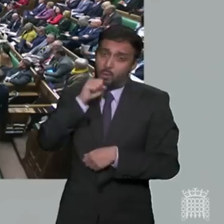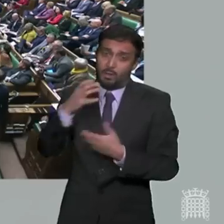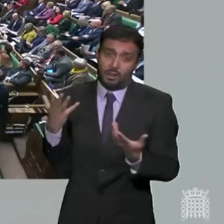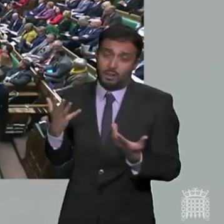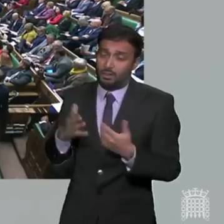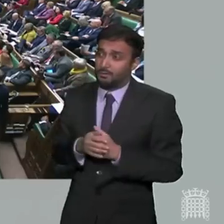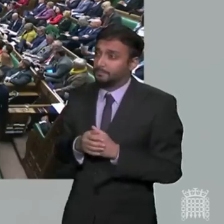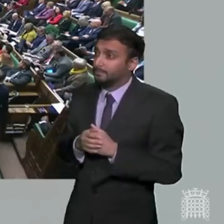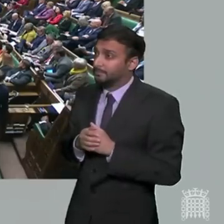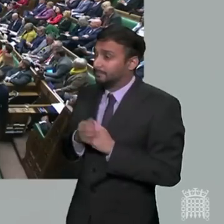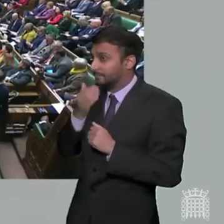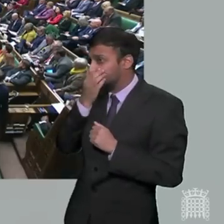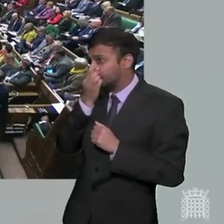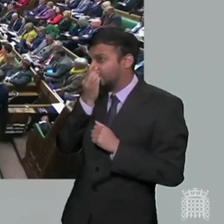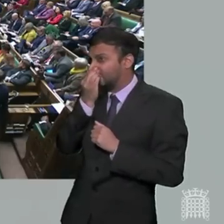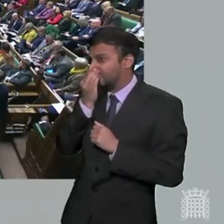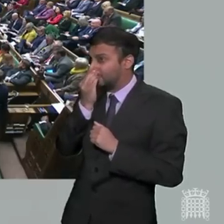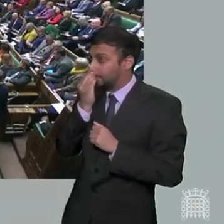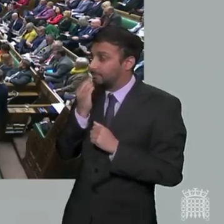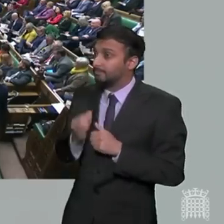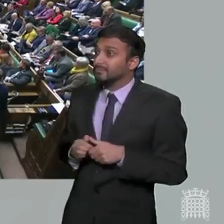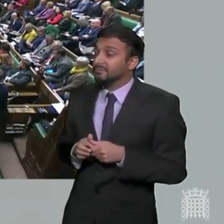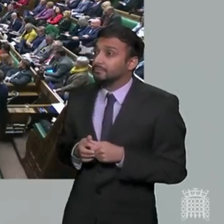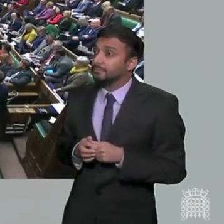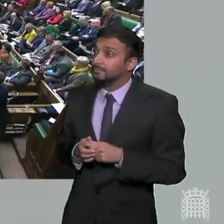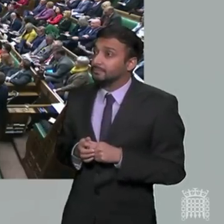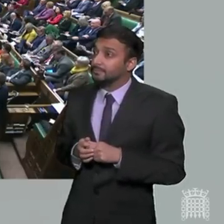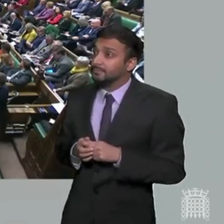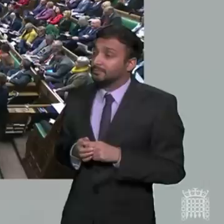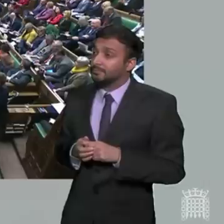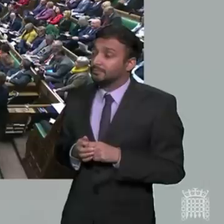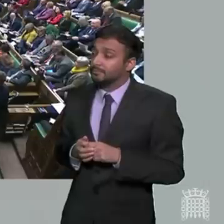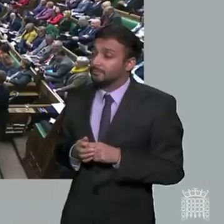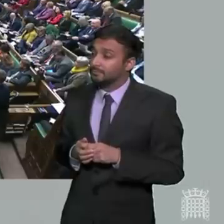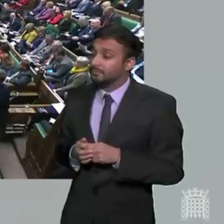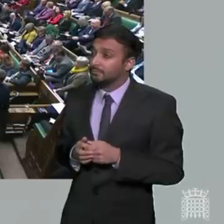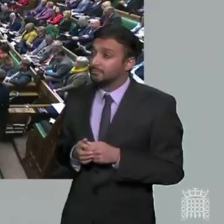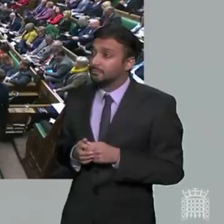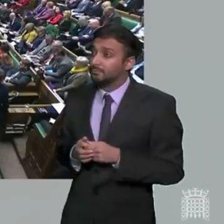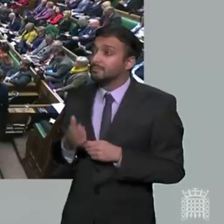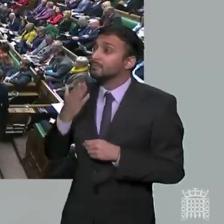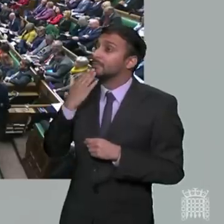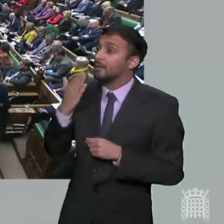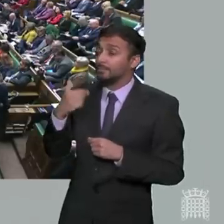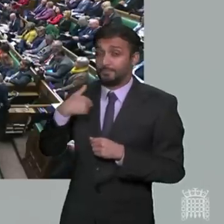Nigel Adams (Selby and Ainsty) (Con) Q11. As a North Yorkshire MP, my right hon.